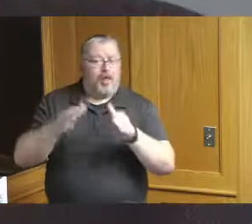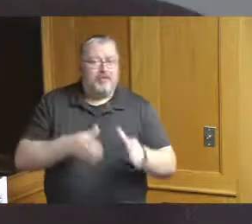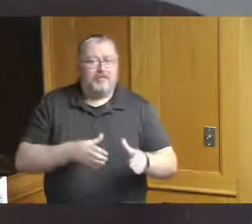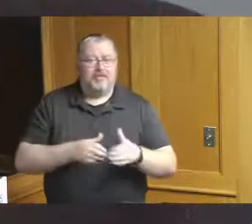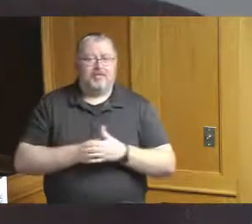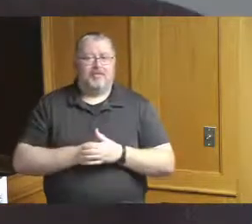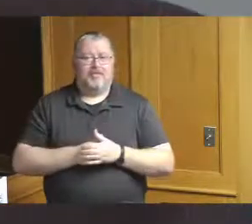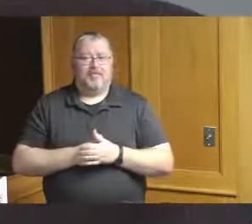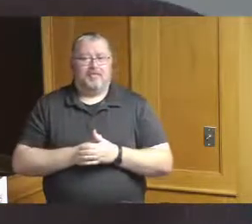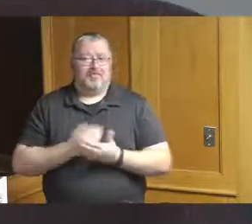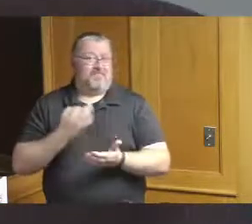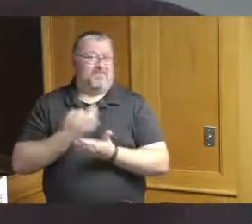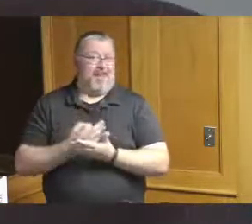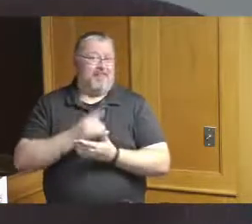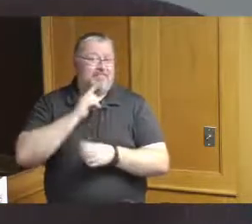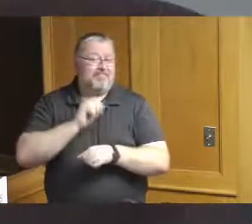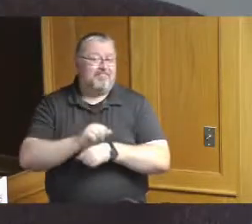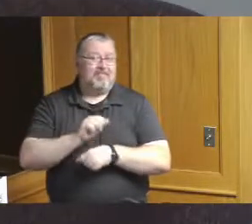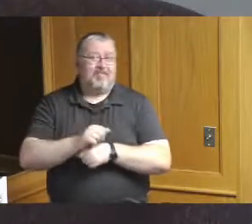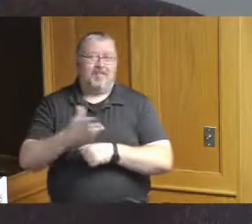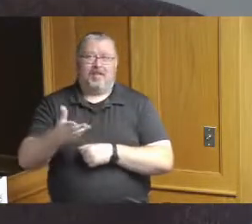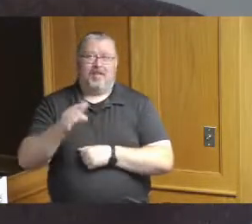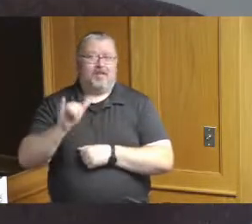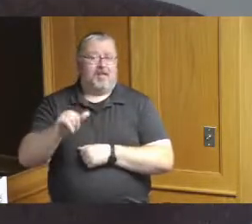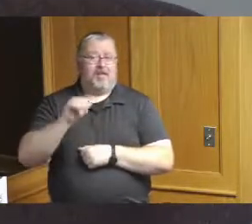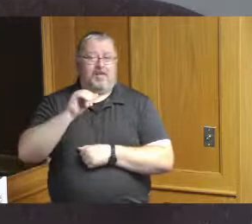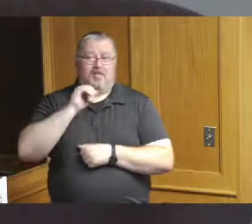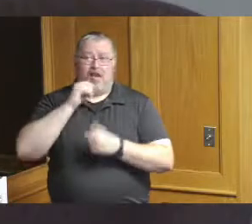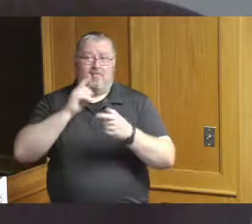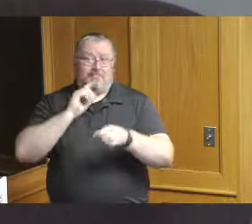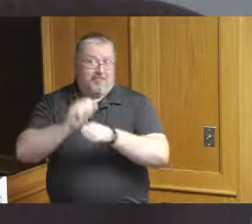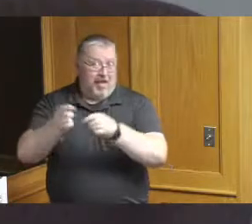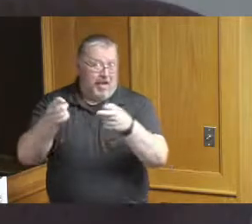the fact of the matter we don't that hasn't come to fruition yet while we may have some in the